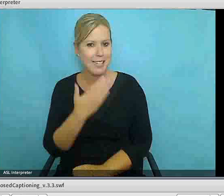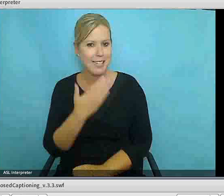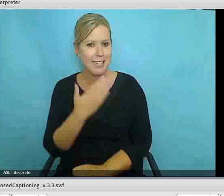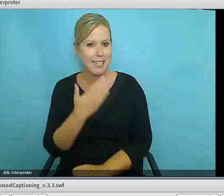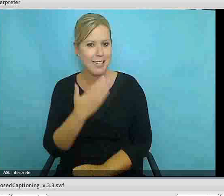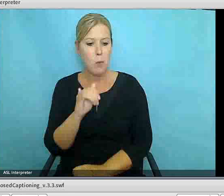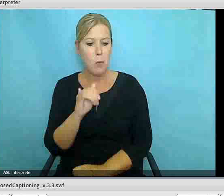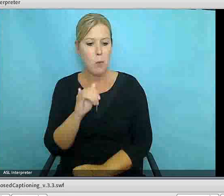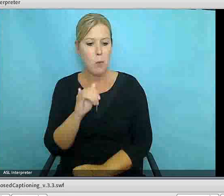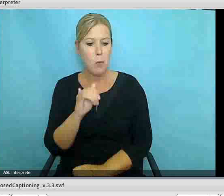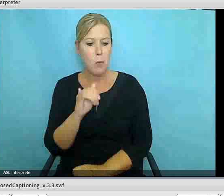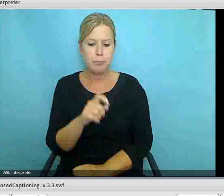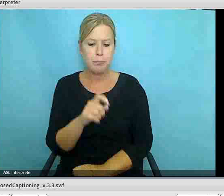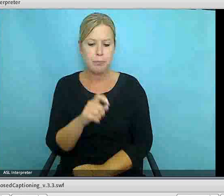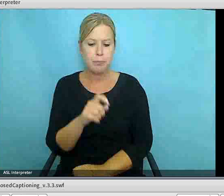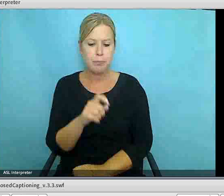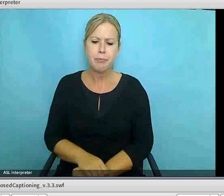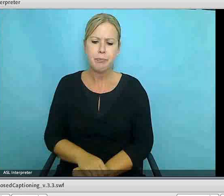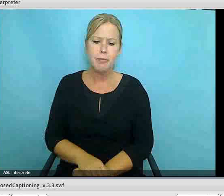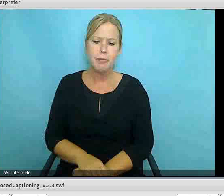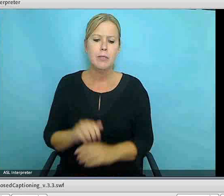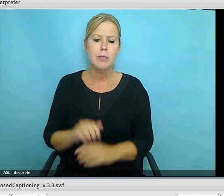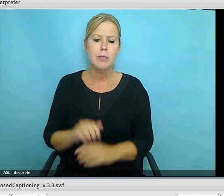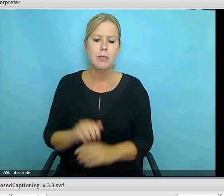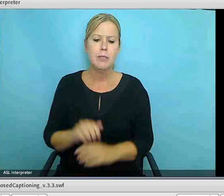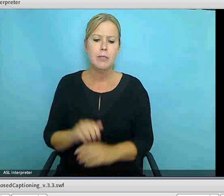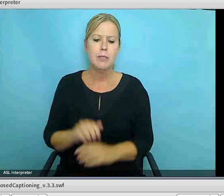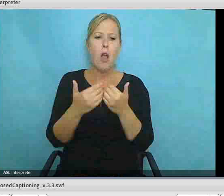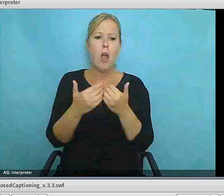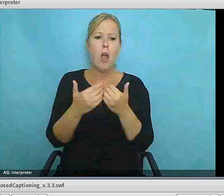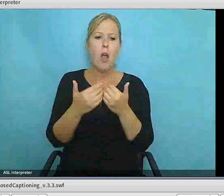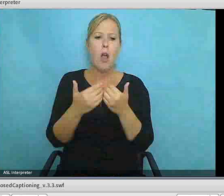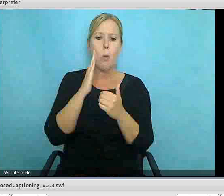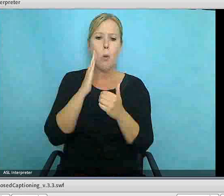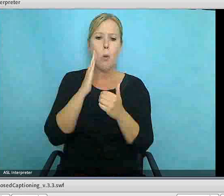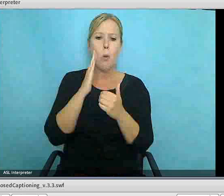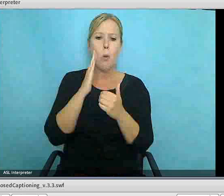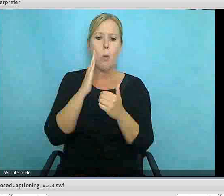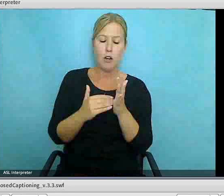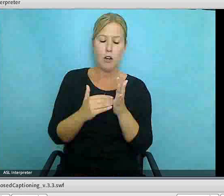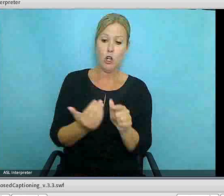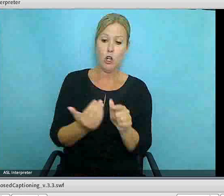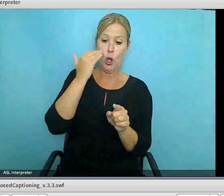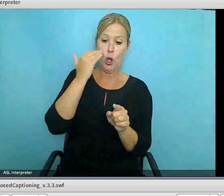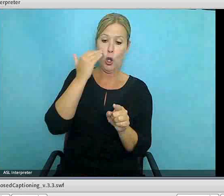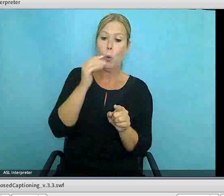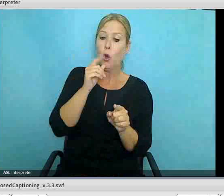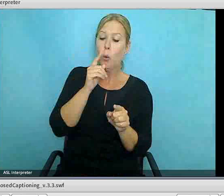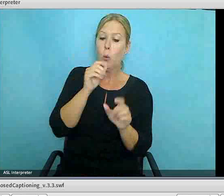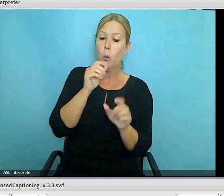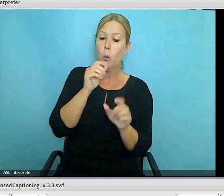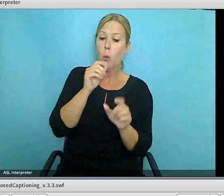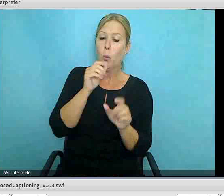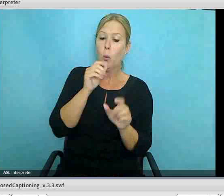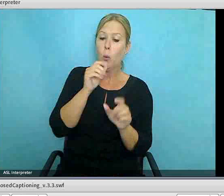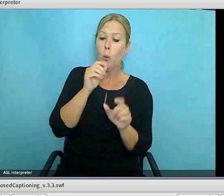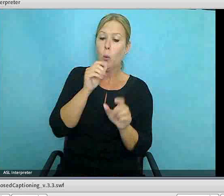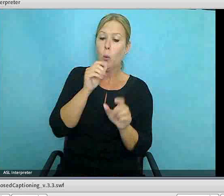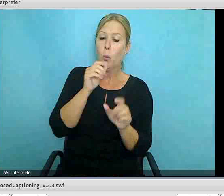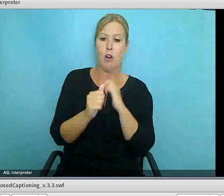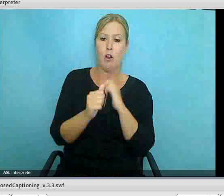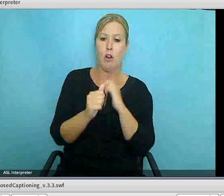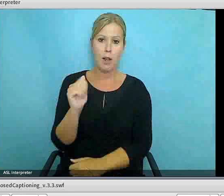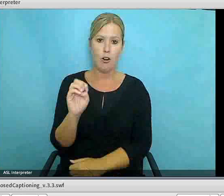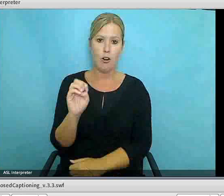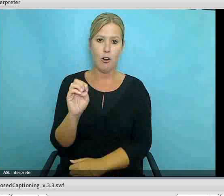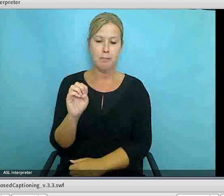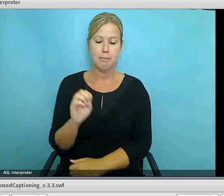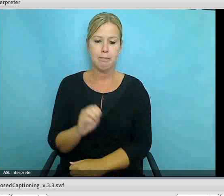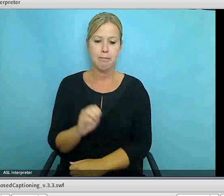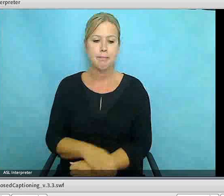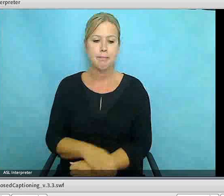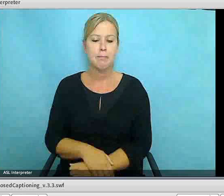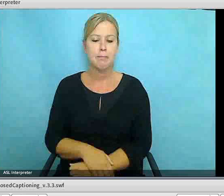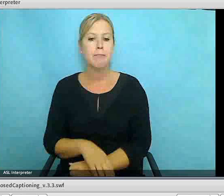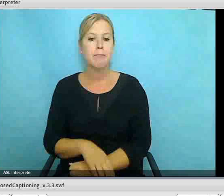Well, I think the primary thing to think about is the general eligibility